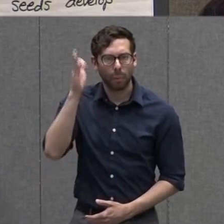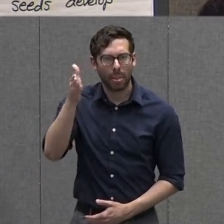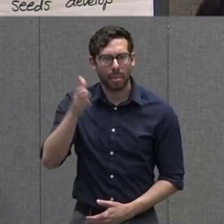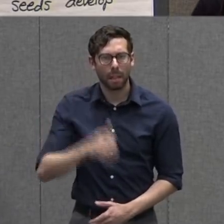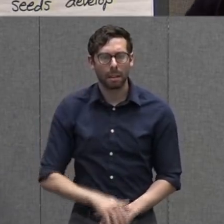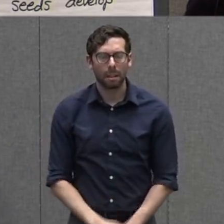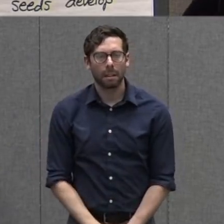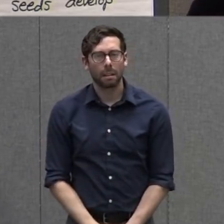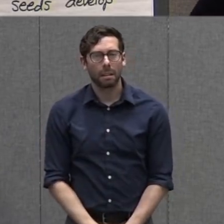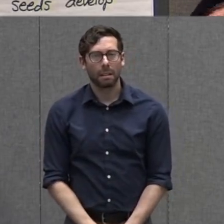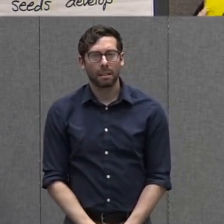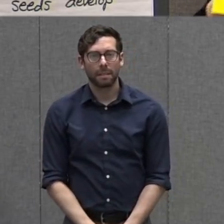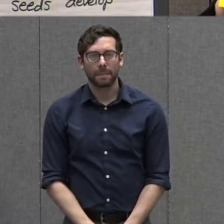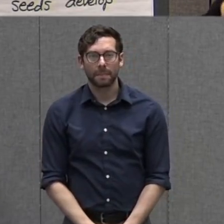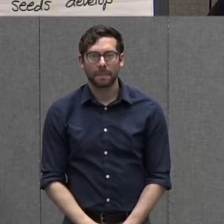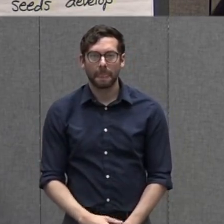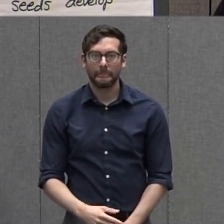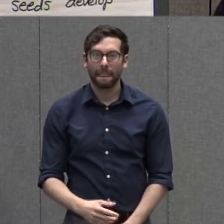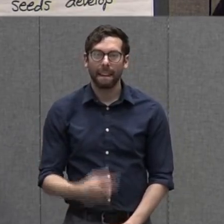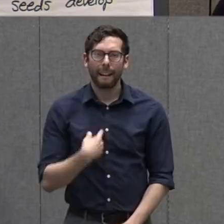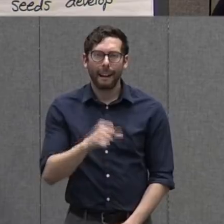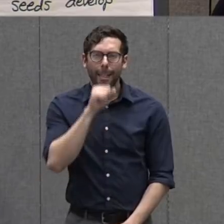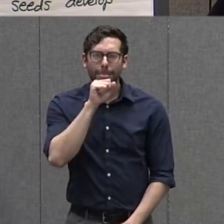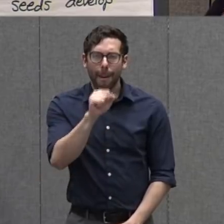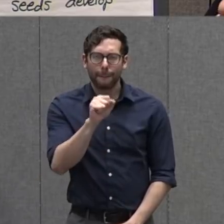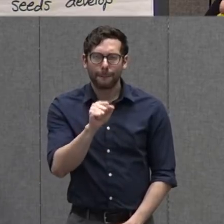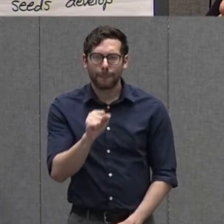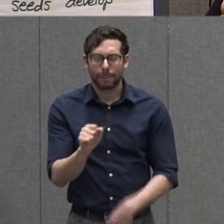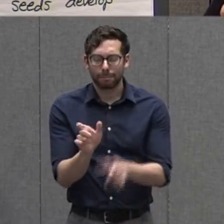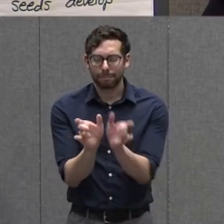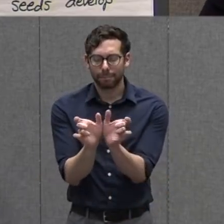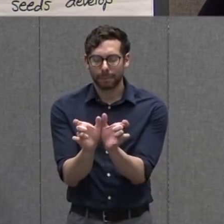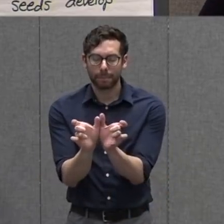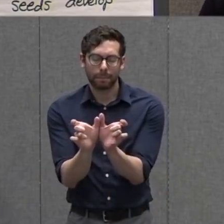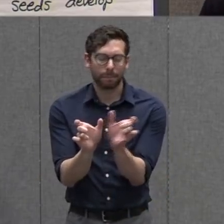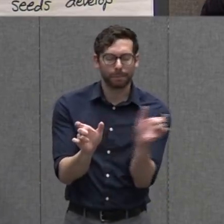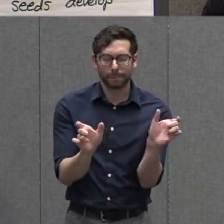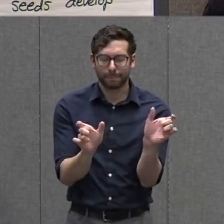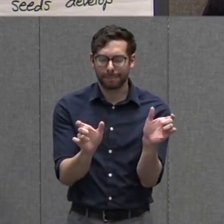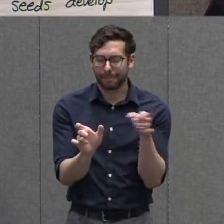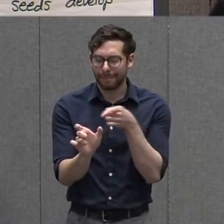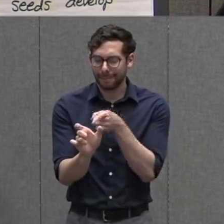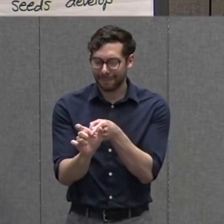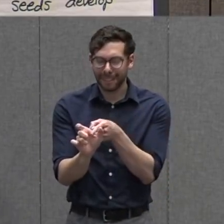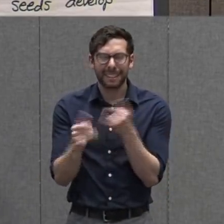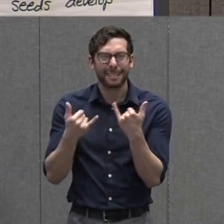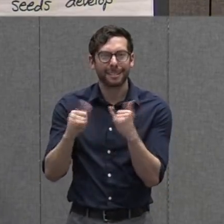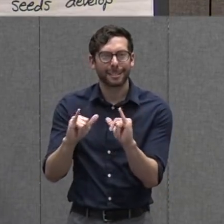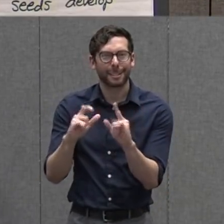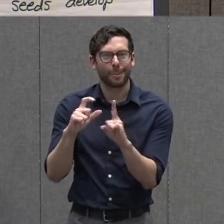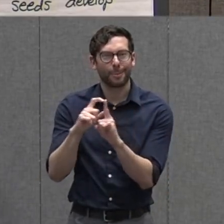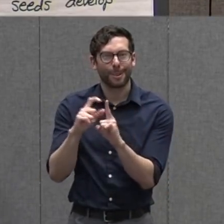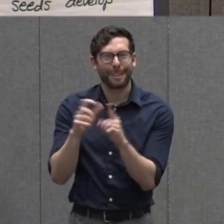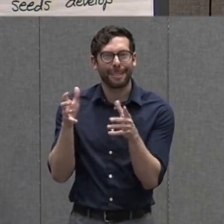and I love when this happens, when I have my prefix and then I also have a word left over afterwards. That's exciting.